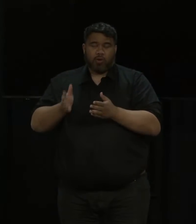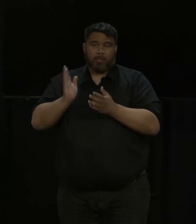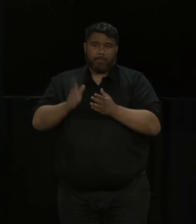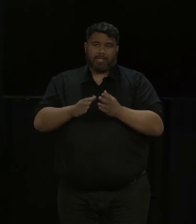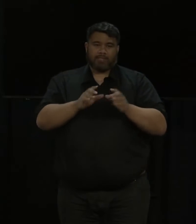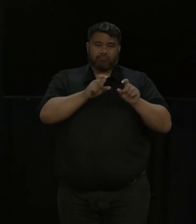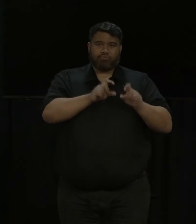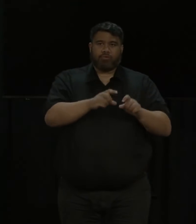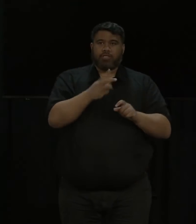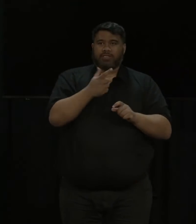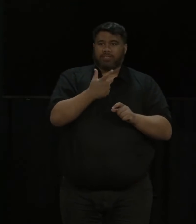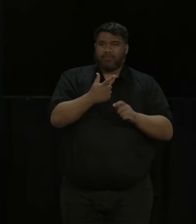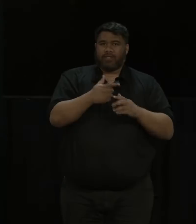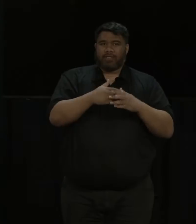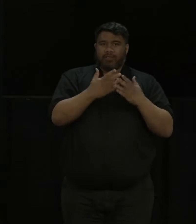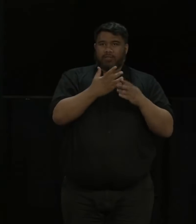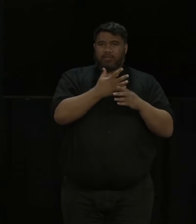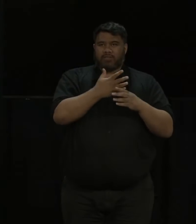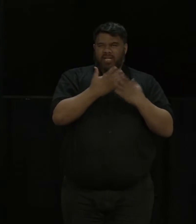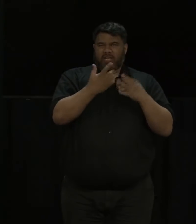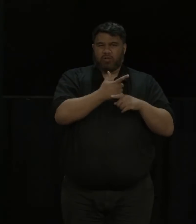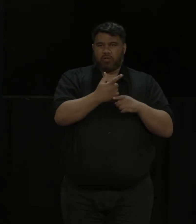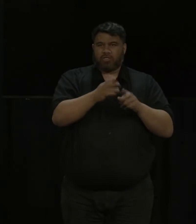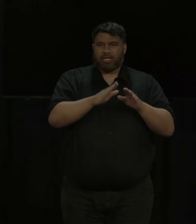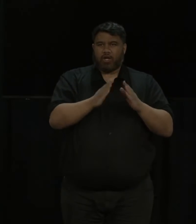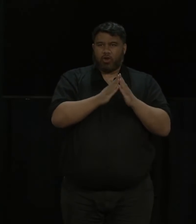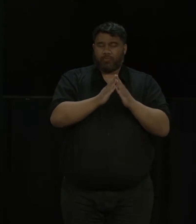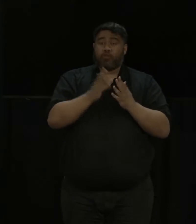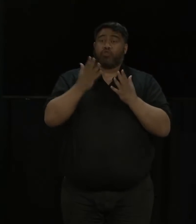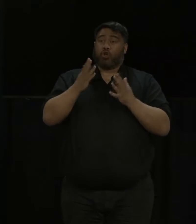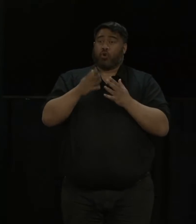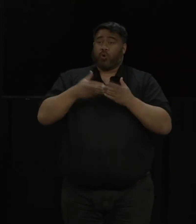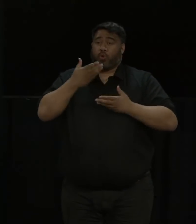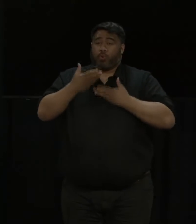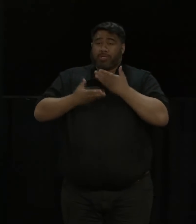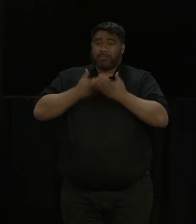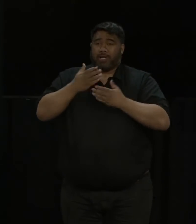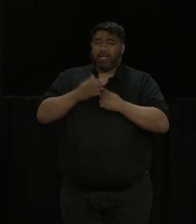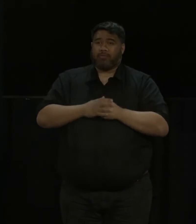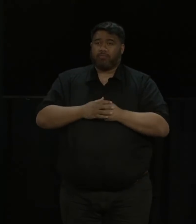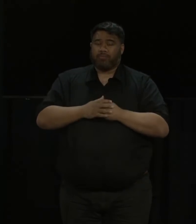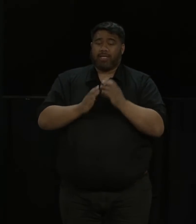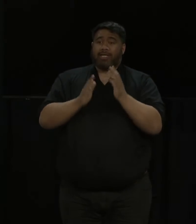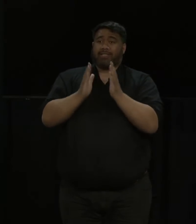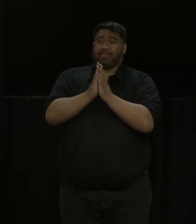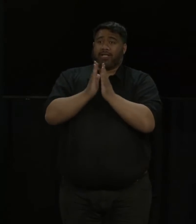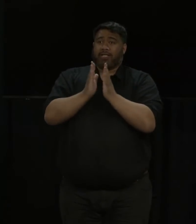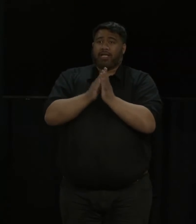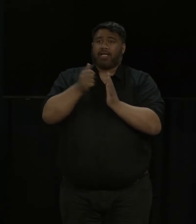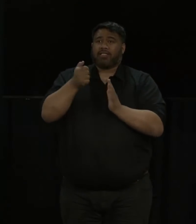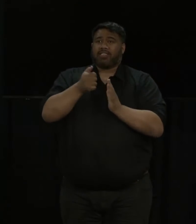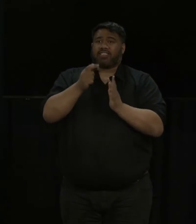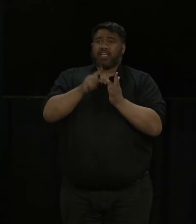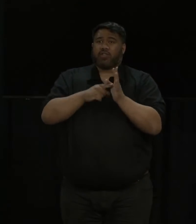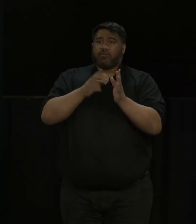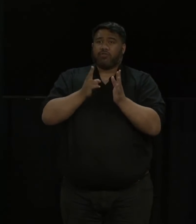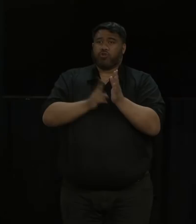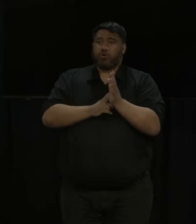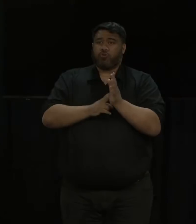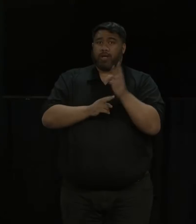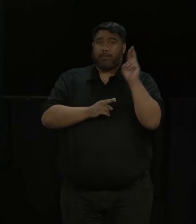people who are not required to